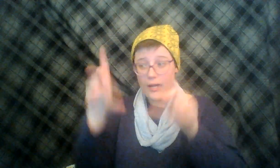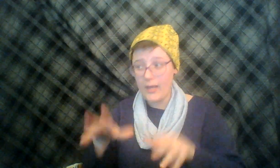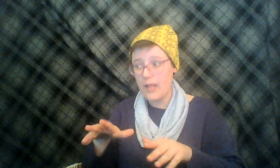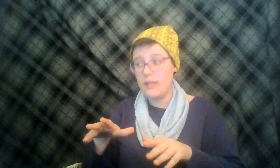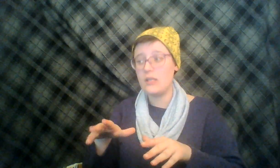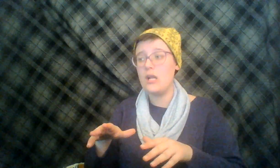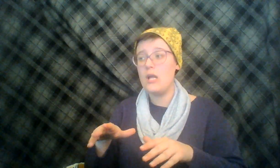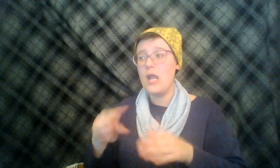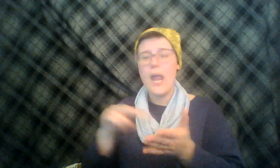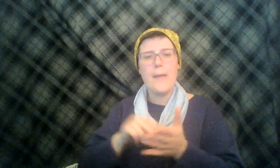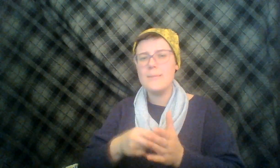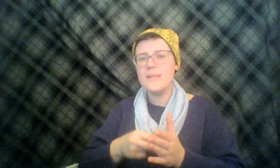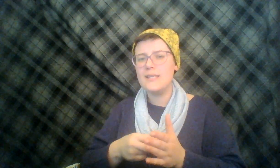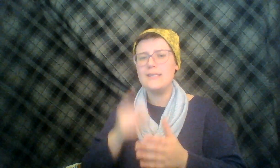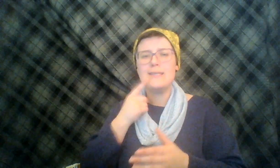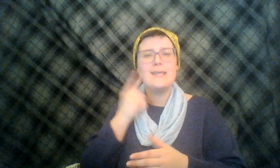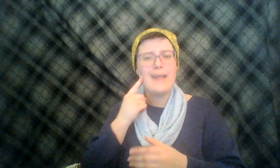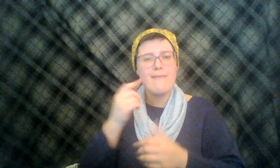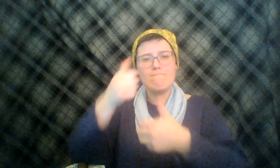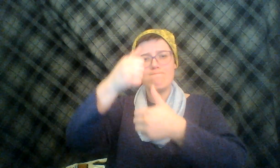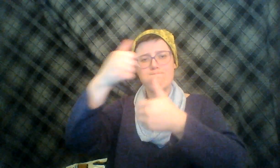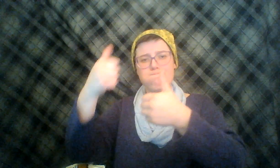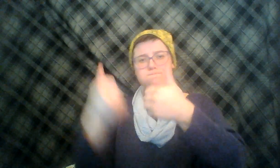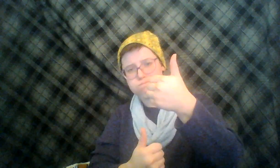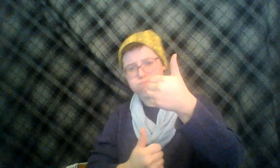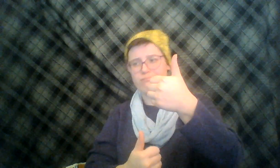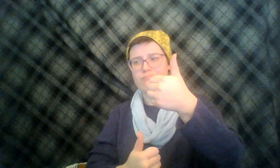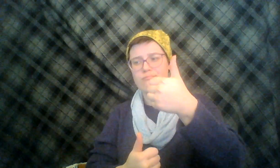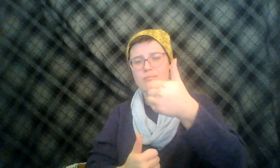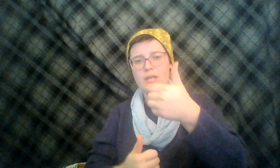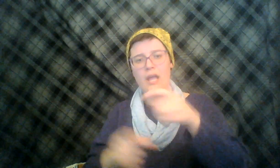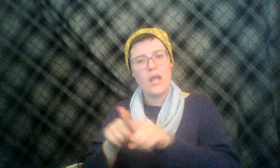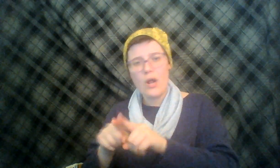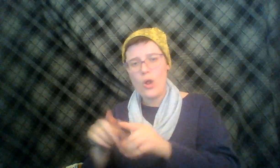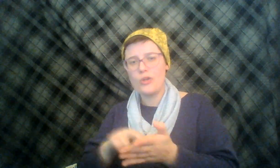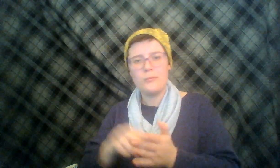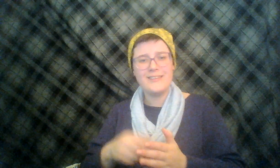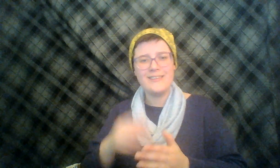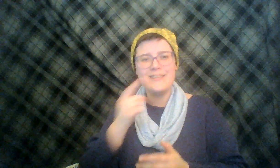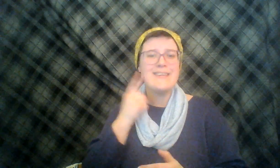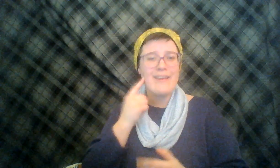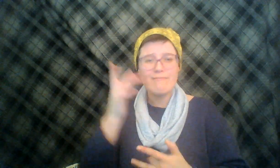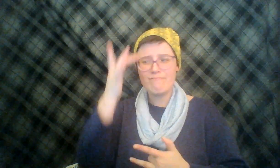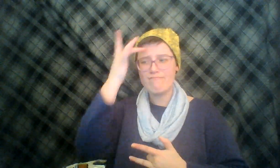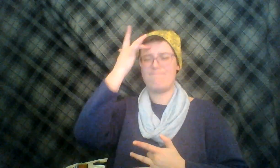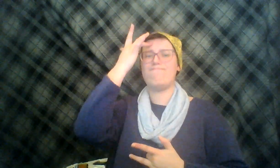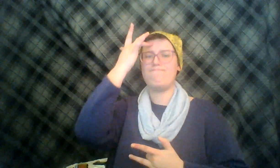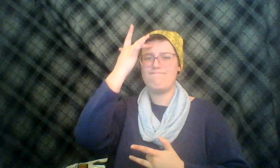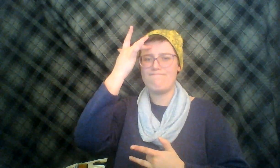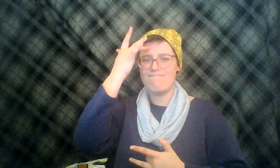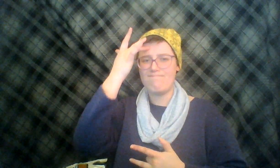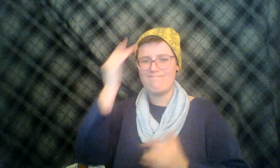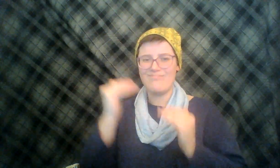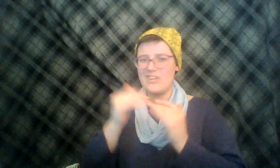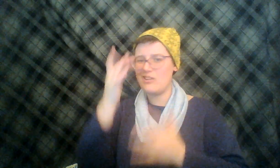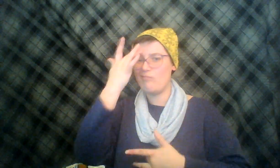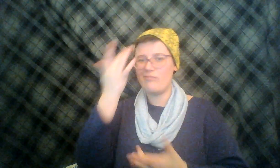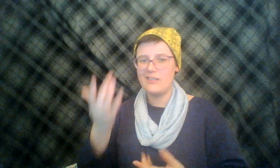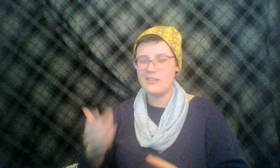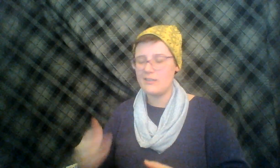relegates D/HH to an inferior status, as well as treats deafness itself as a disease.